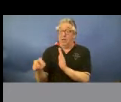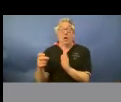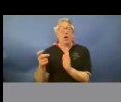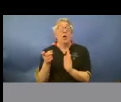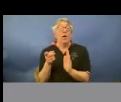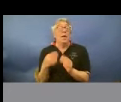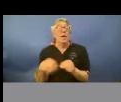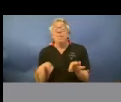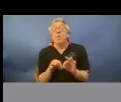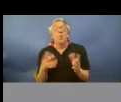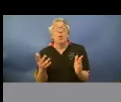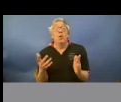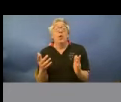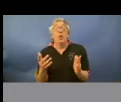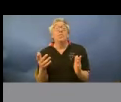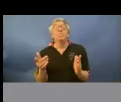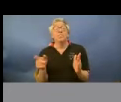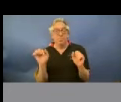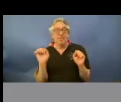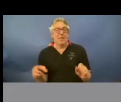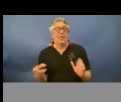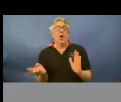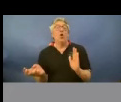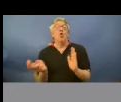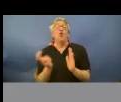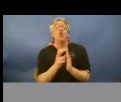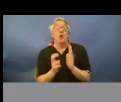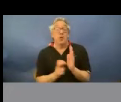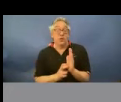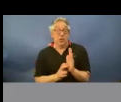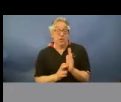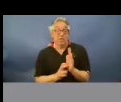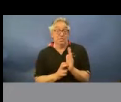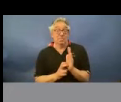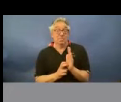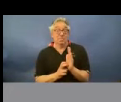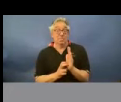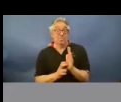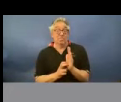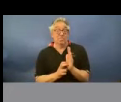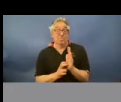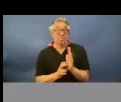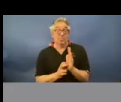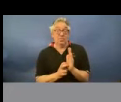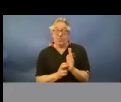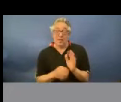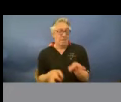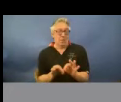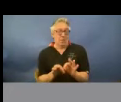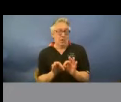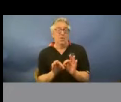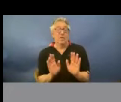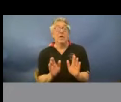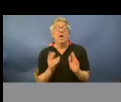What I am going to present is the outcome of the conversations that we have had. Basically showing what areas we should focus on for the Global Refugee Forum.